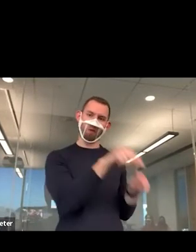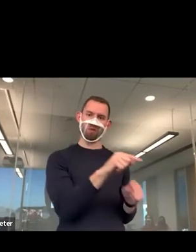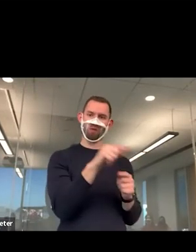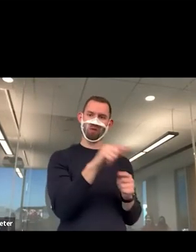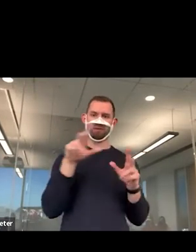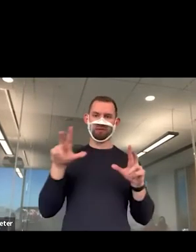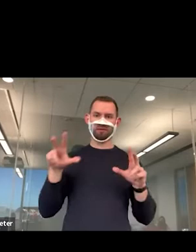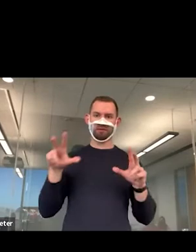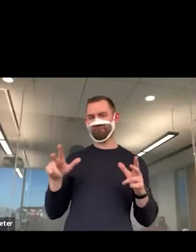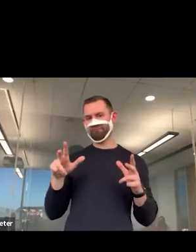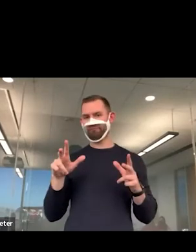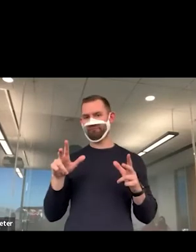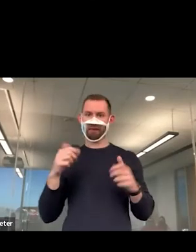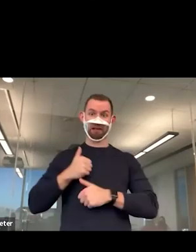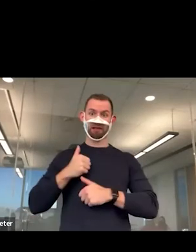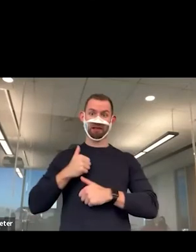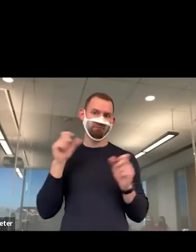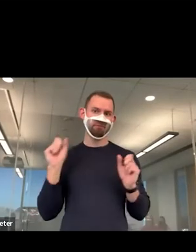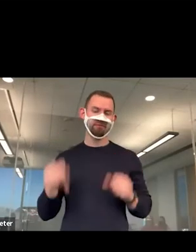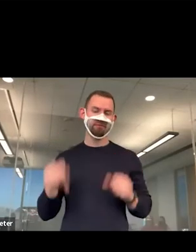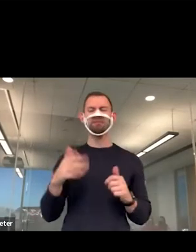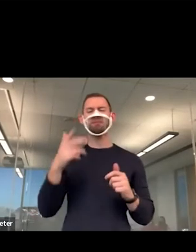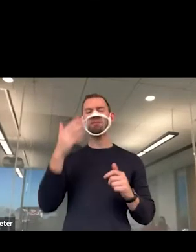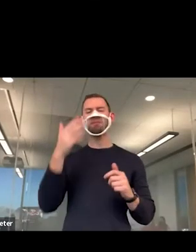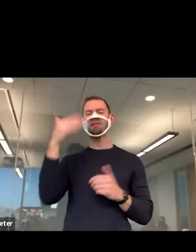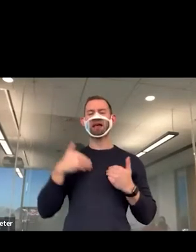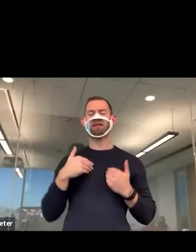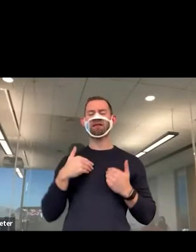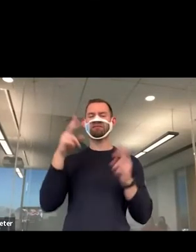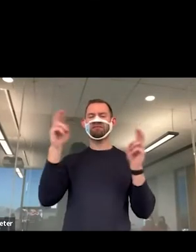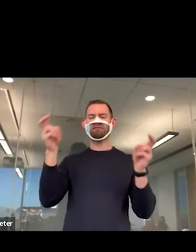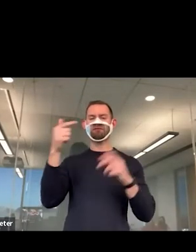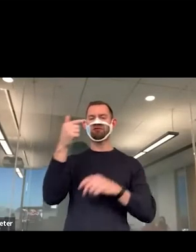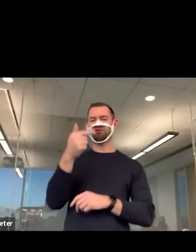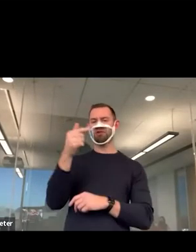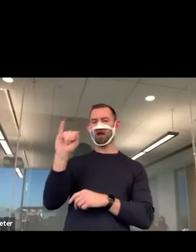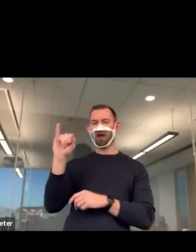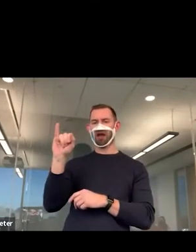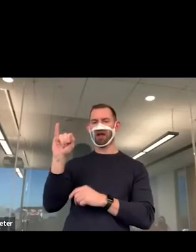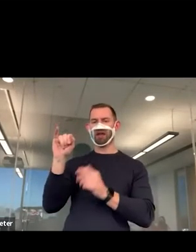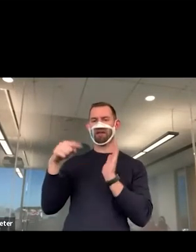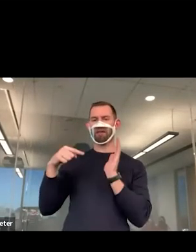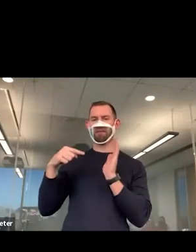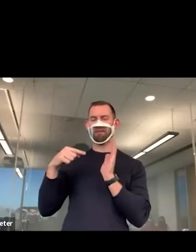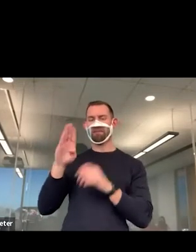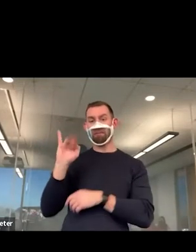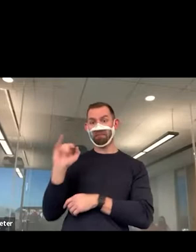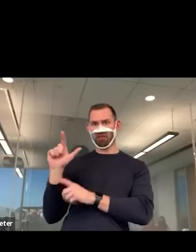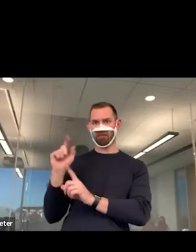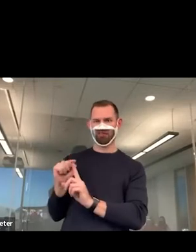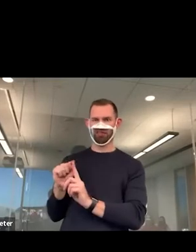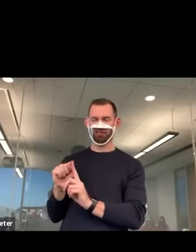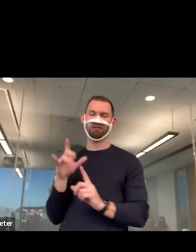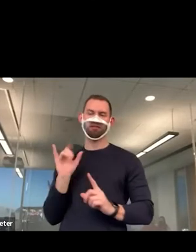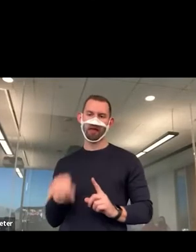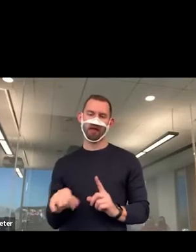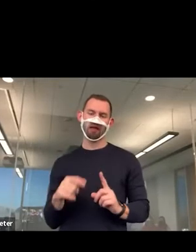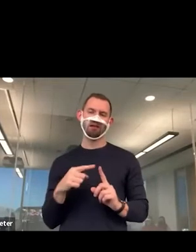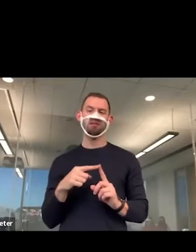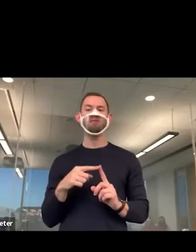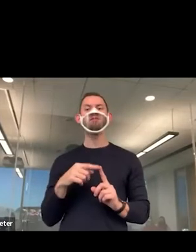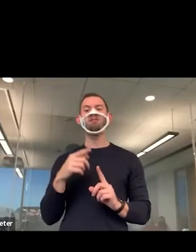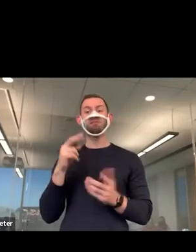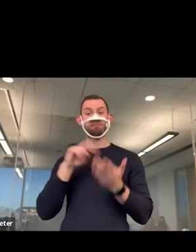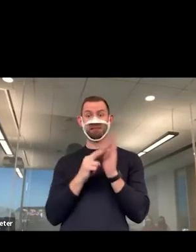was uh and still is a mechanism by which um the the country will pay for you to go to college